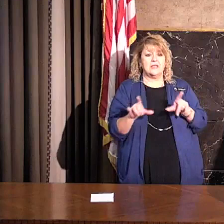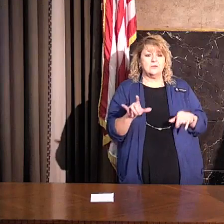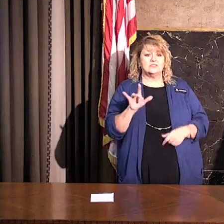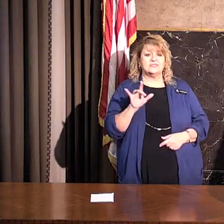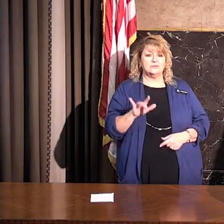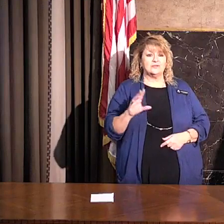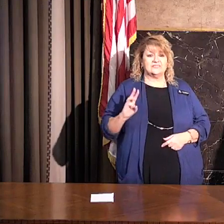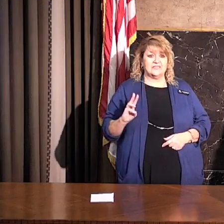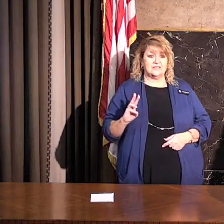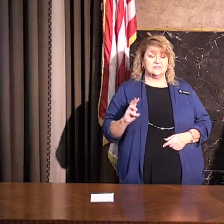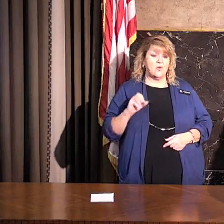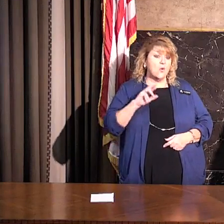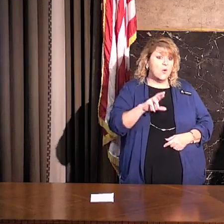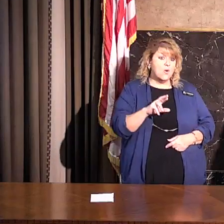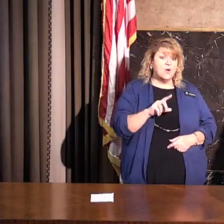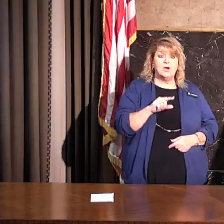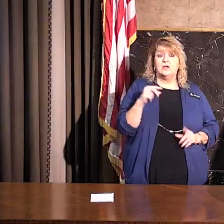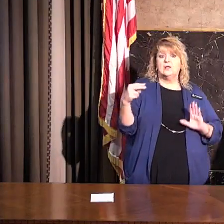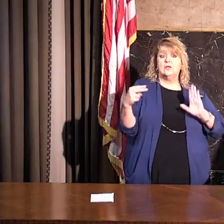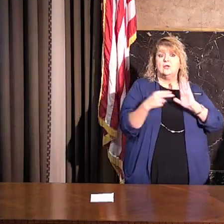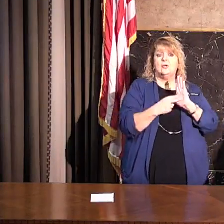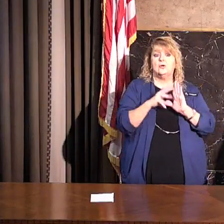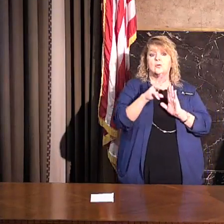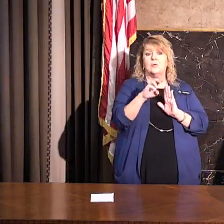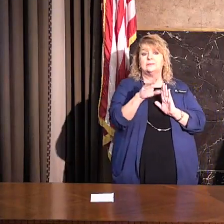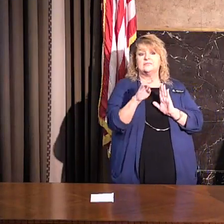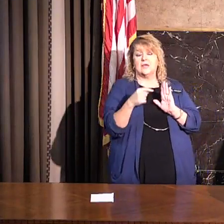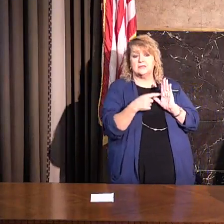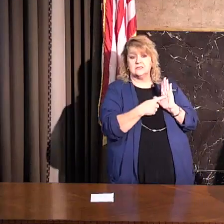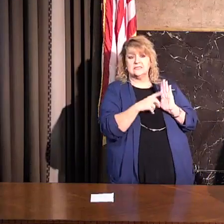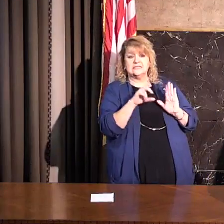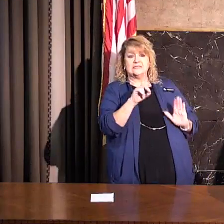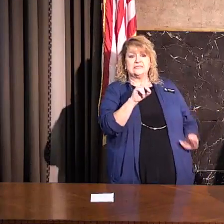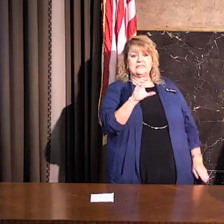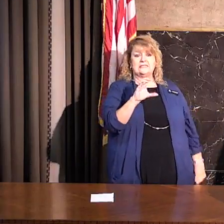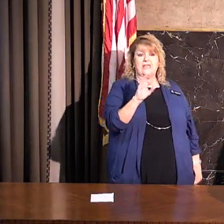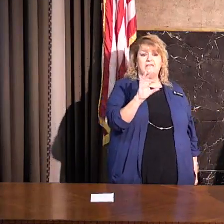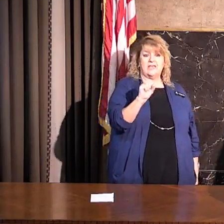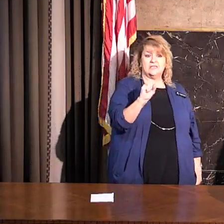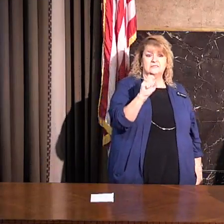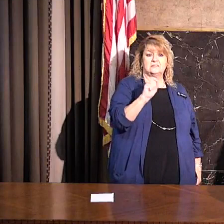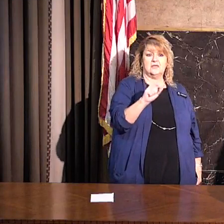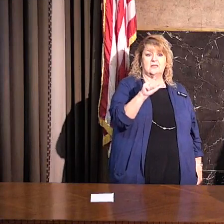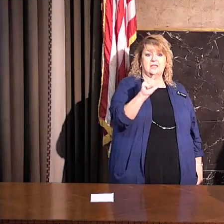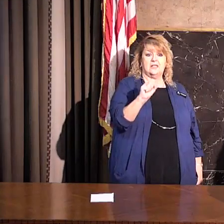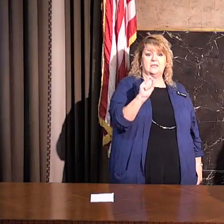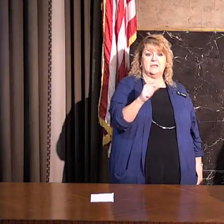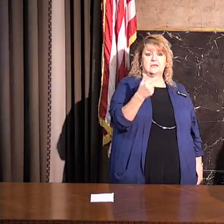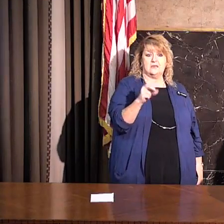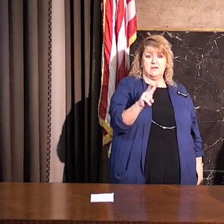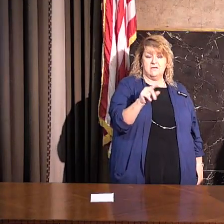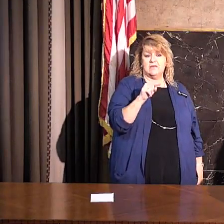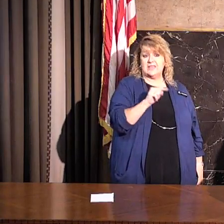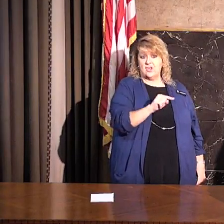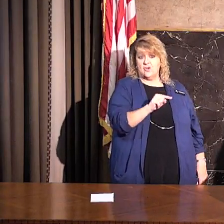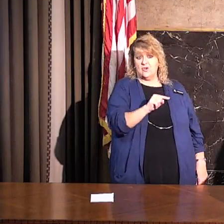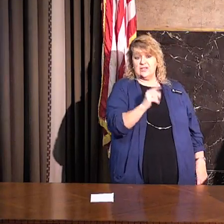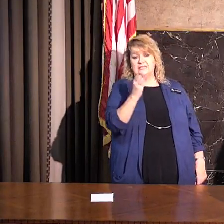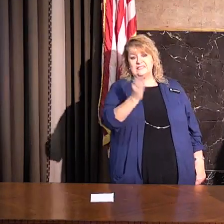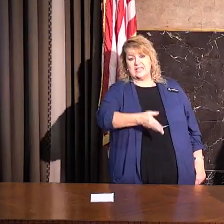press six or you or you can go